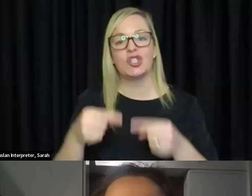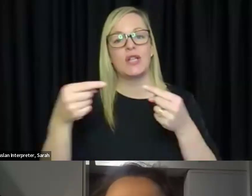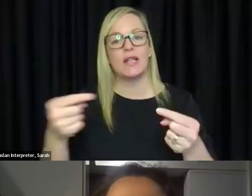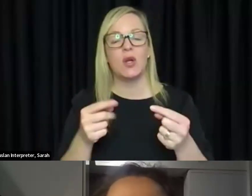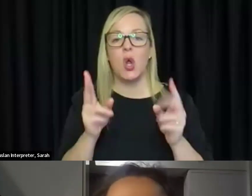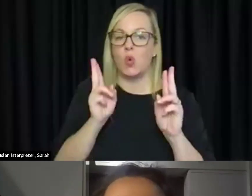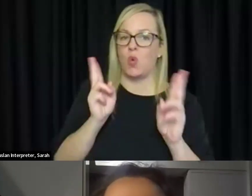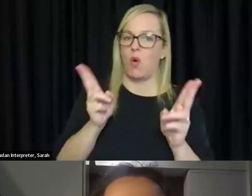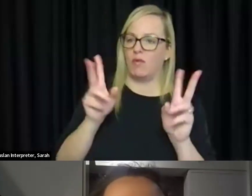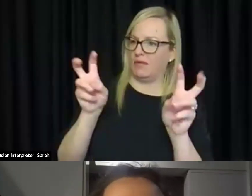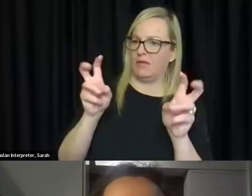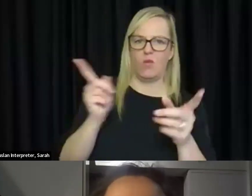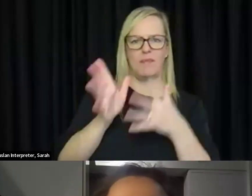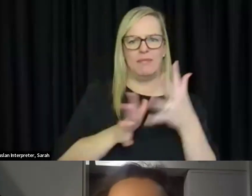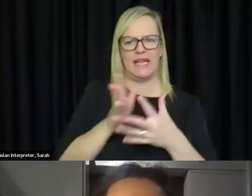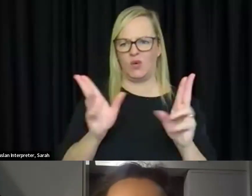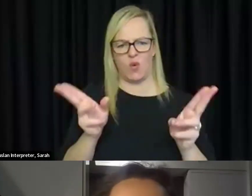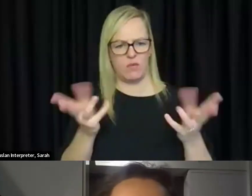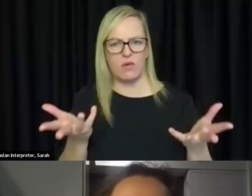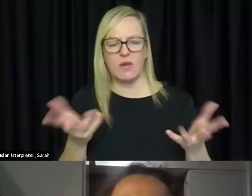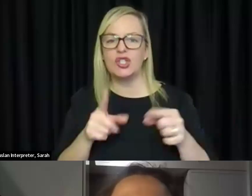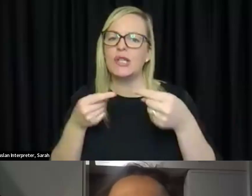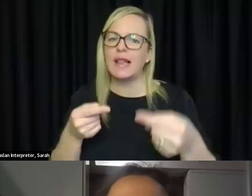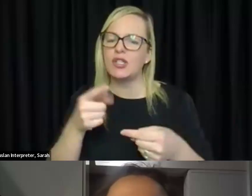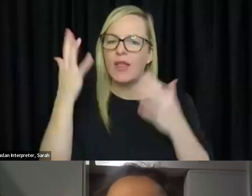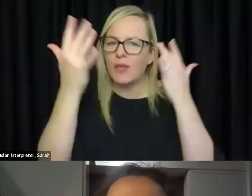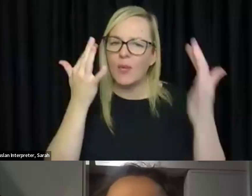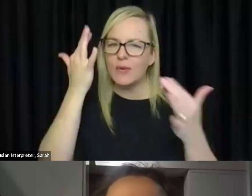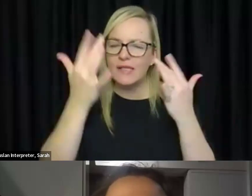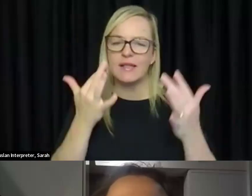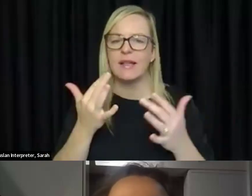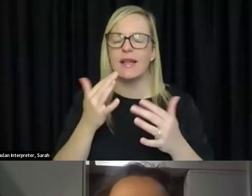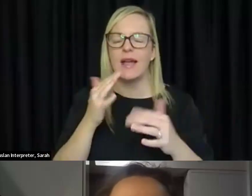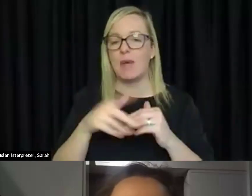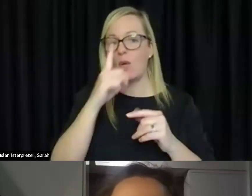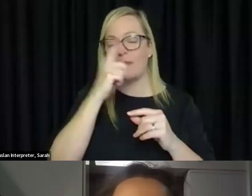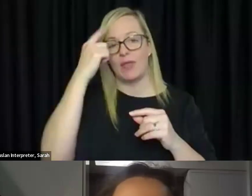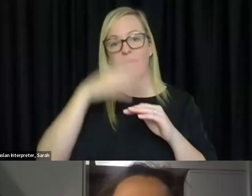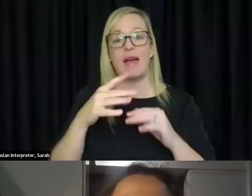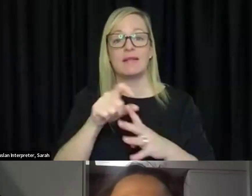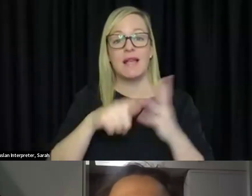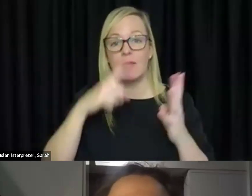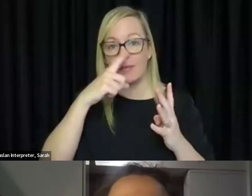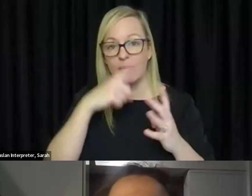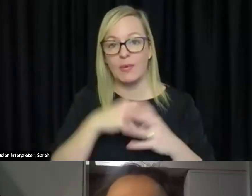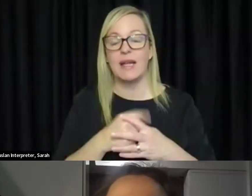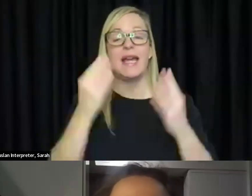that many people might hold around disability. Educators and publishers can collaborate through